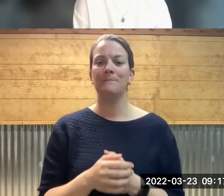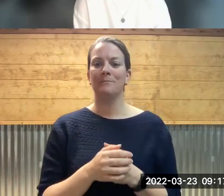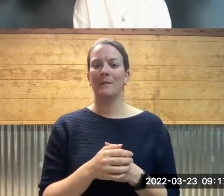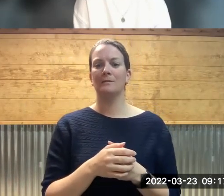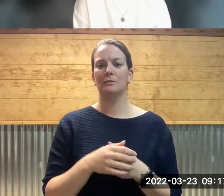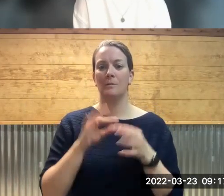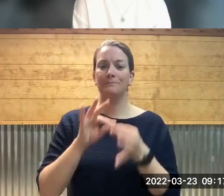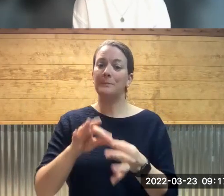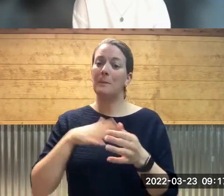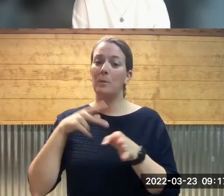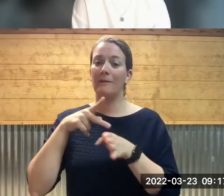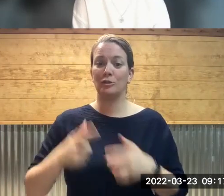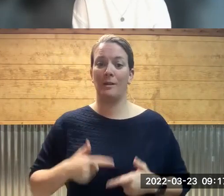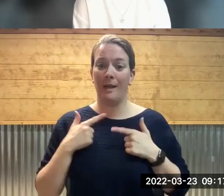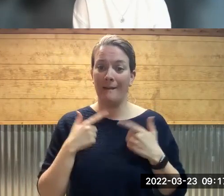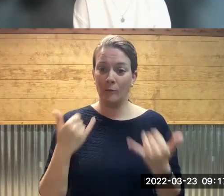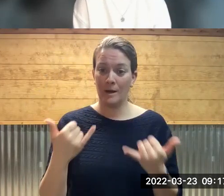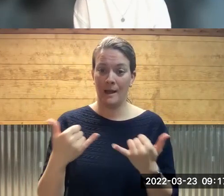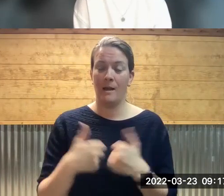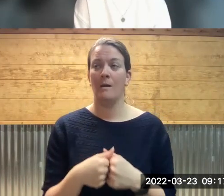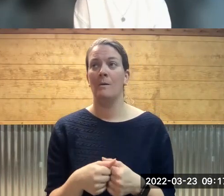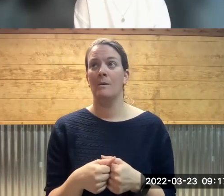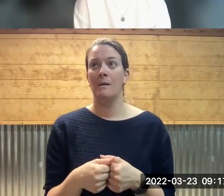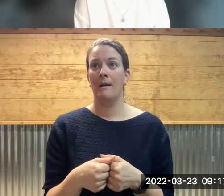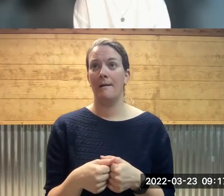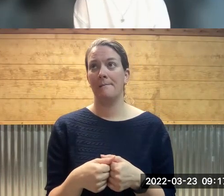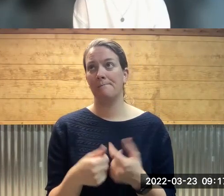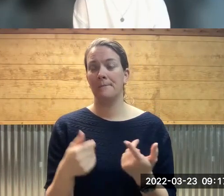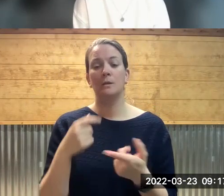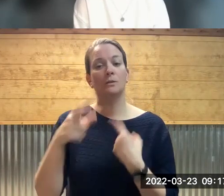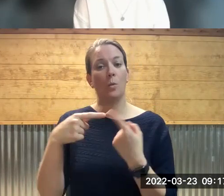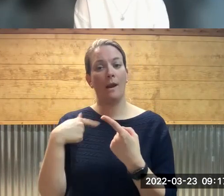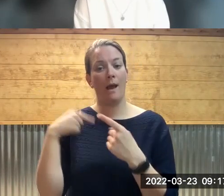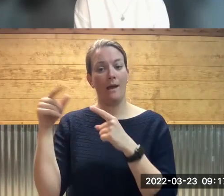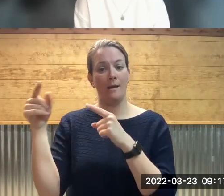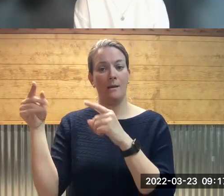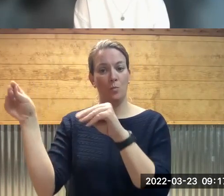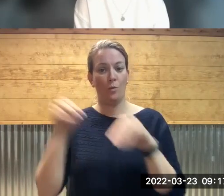Now fast forward when I was looking for work when I got to Croatia to my background, was actually in Hr.